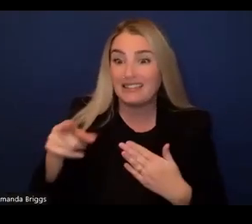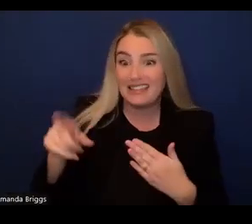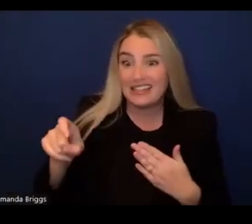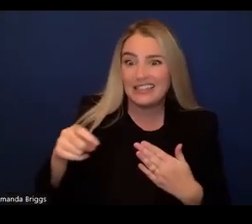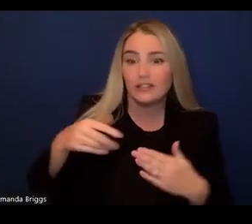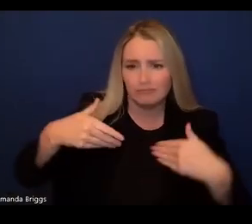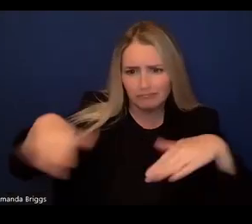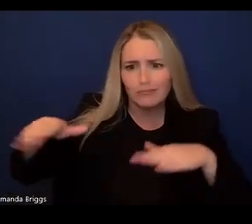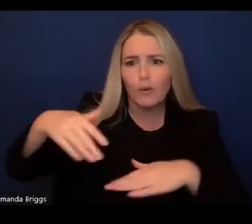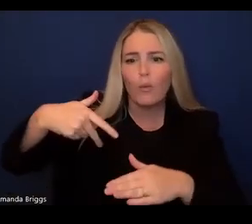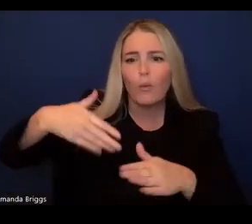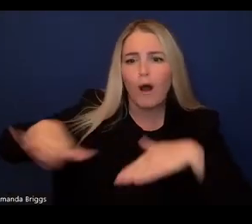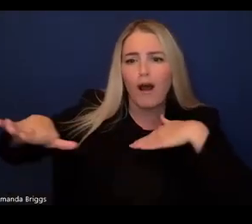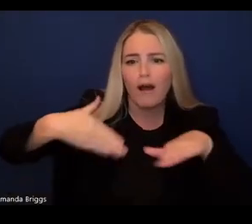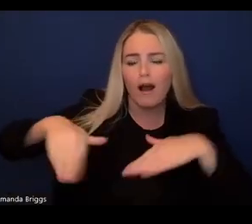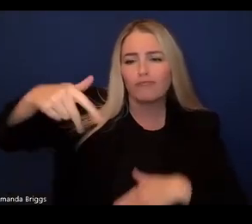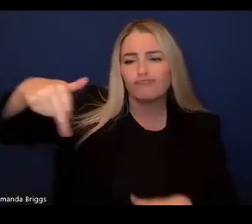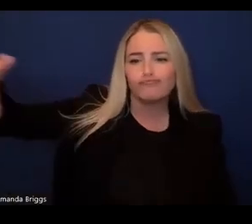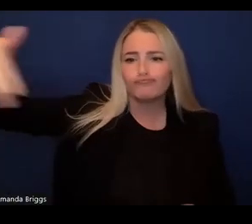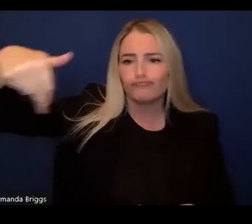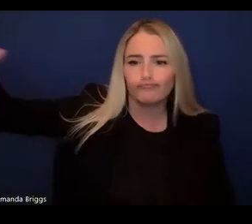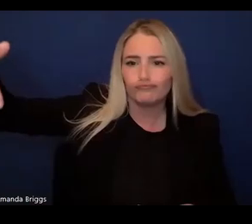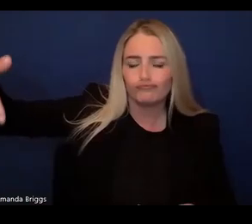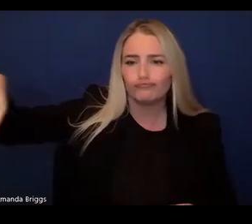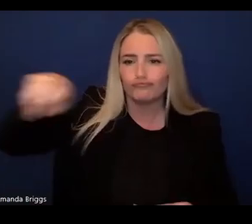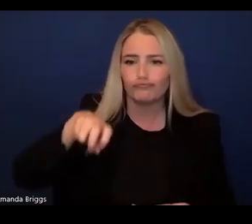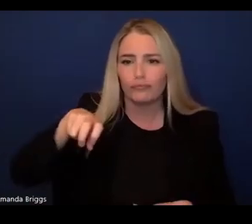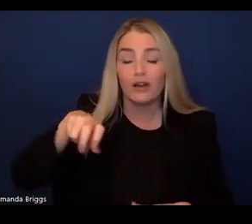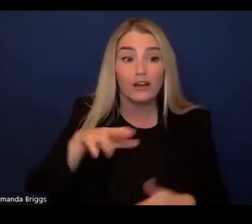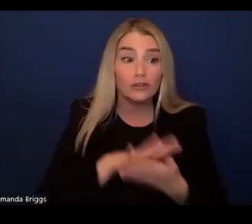These are supports and services that the school district can provide.